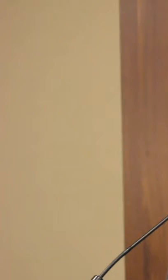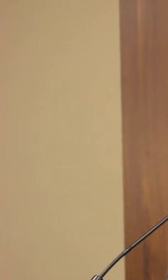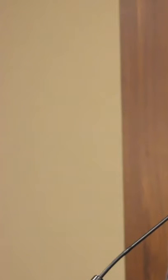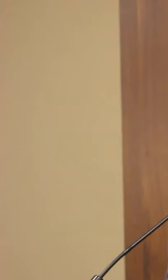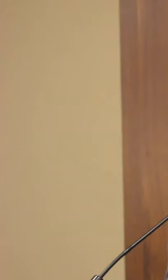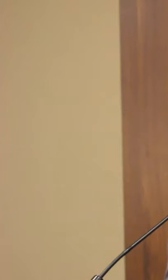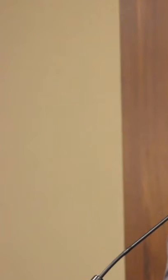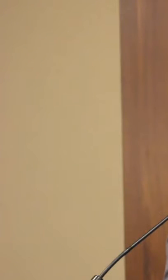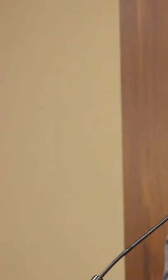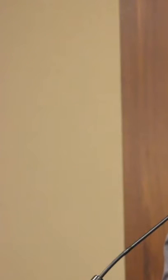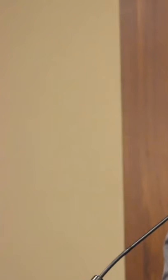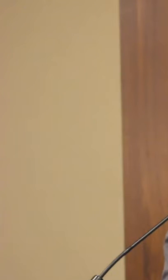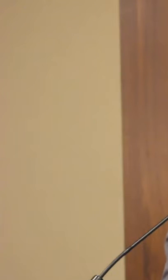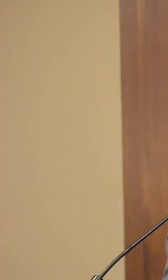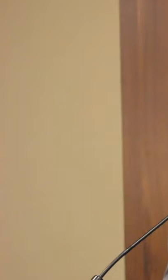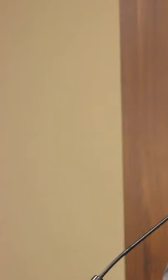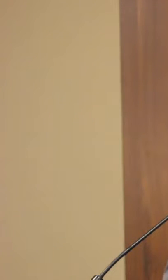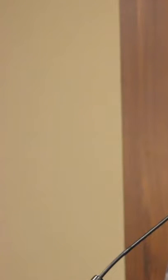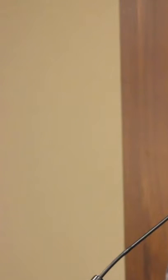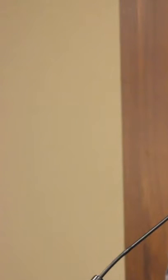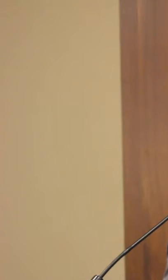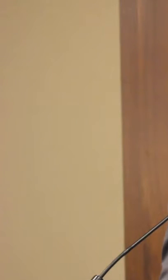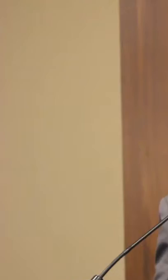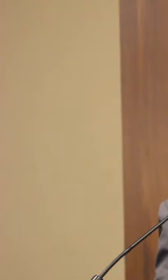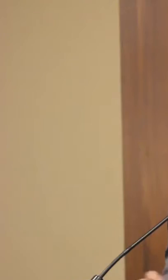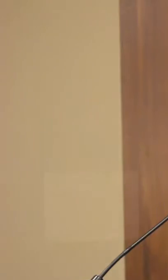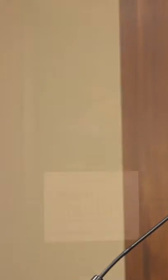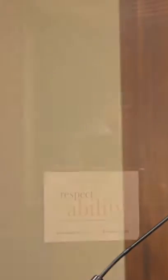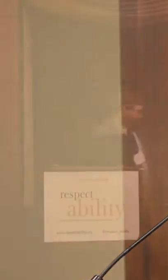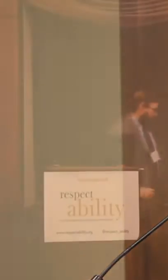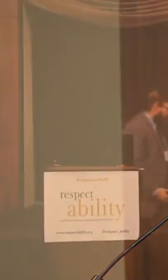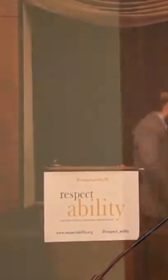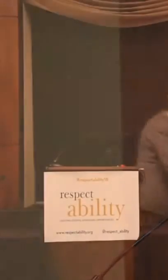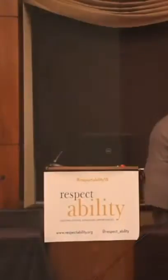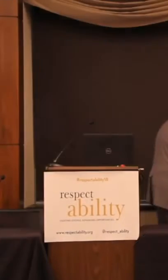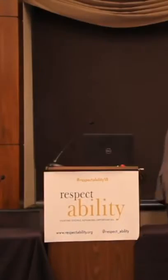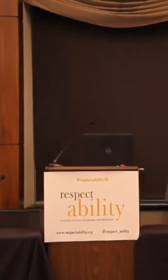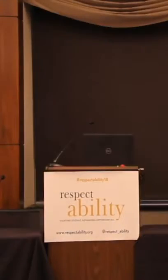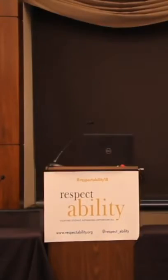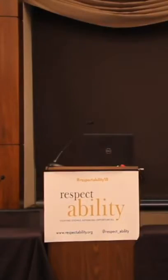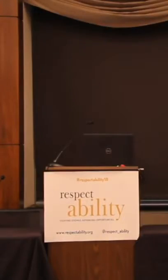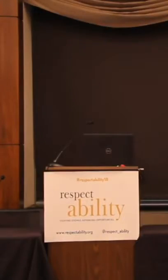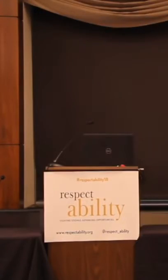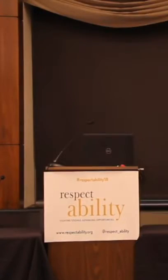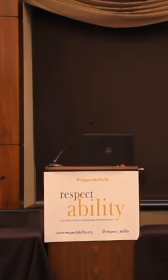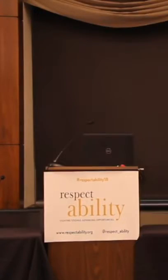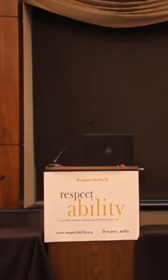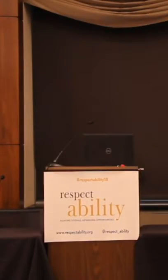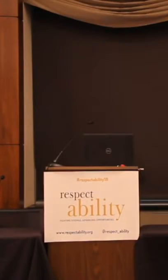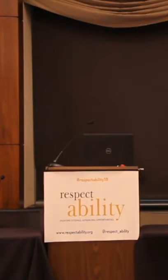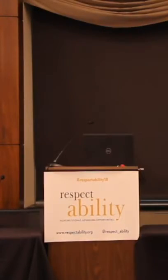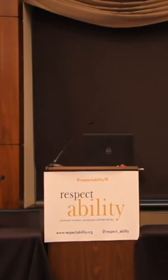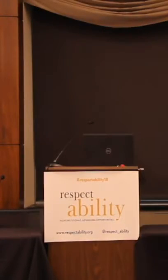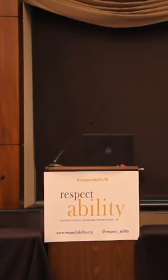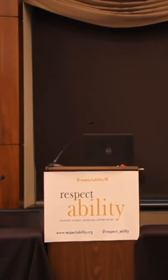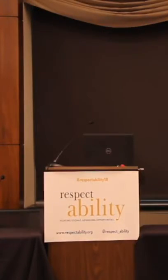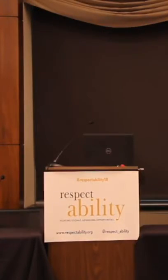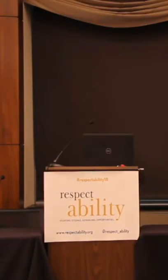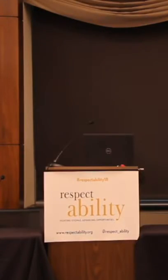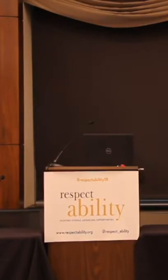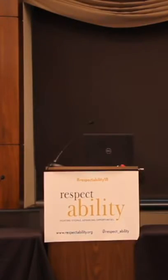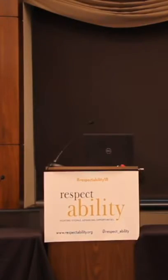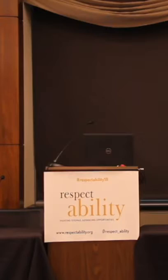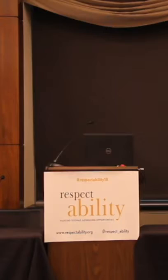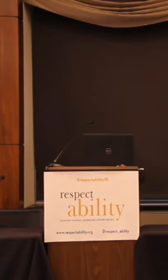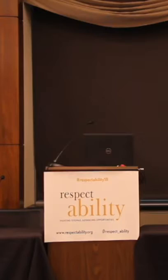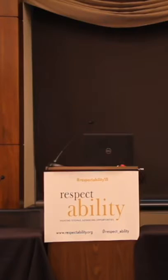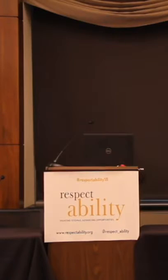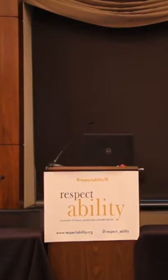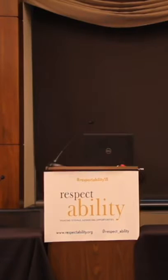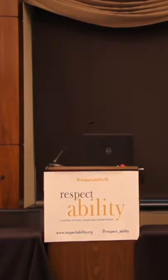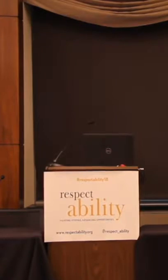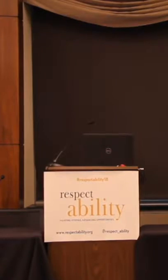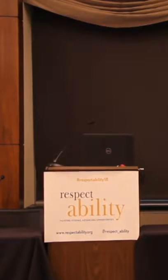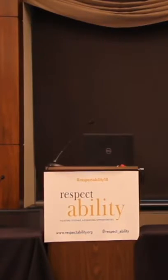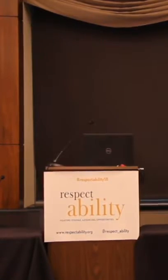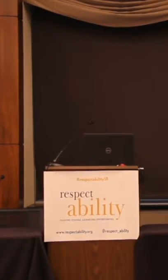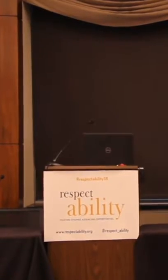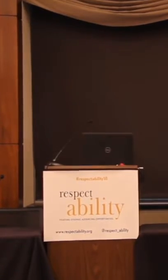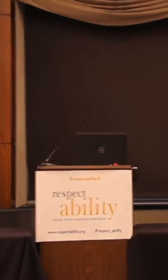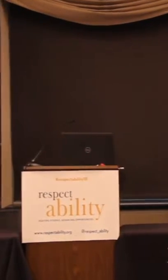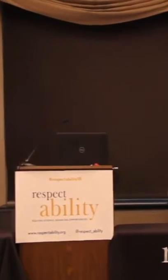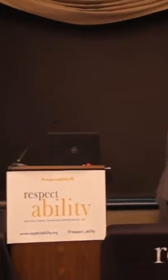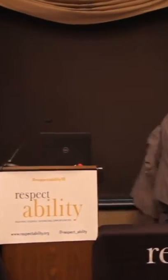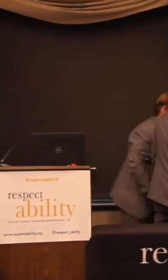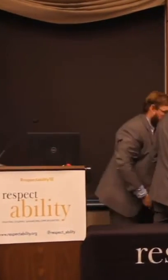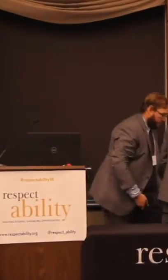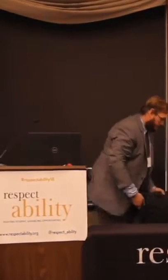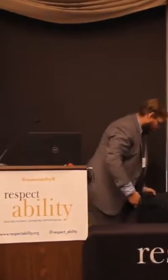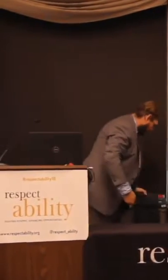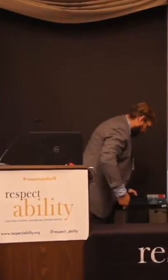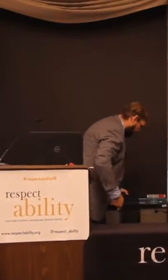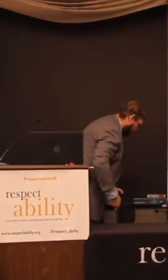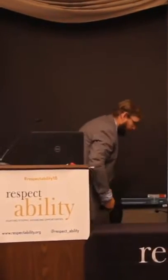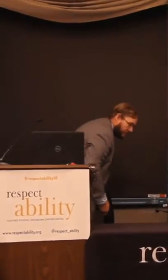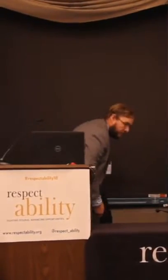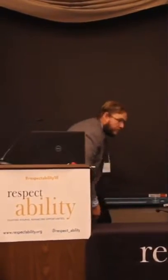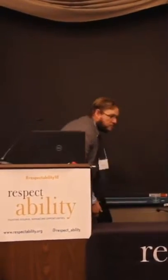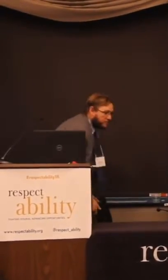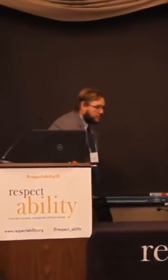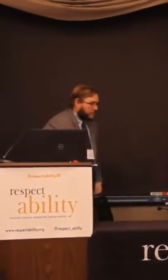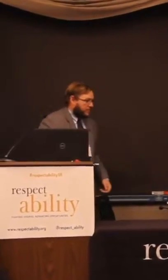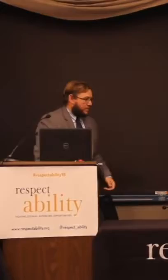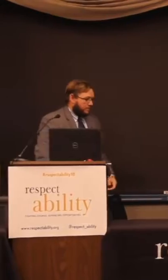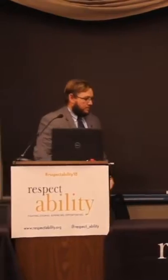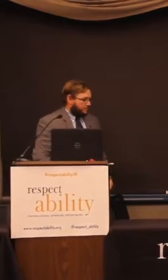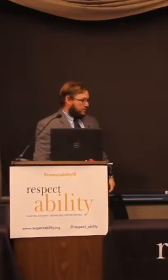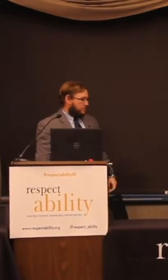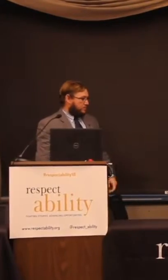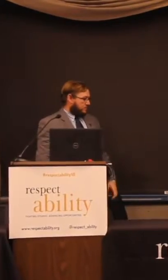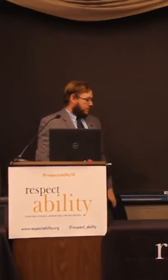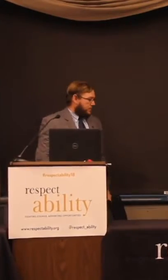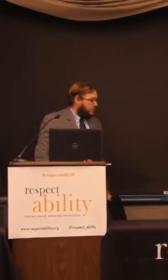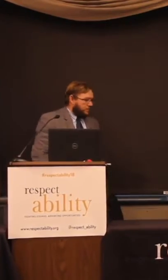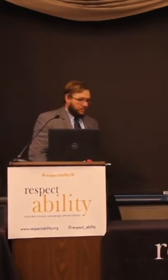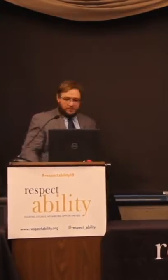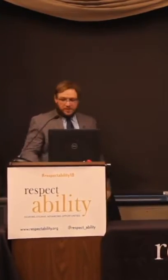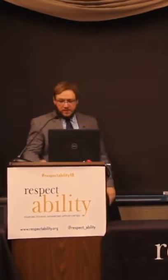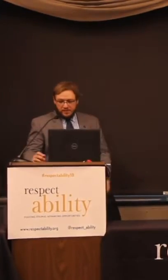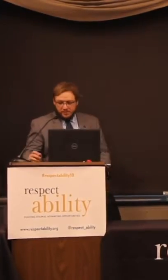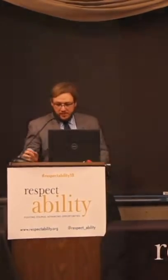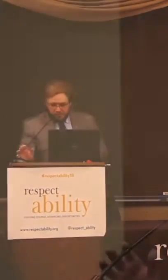Now we're turning to Department of Labor.